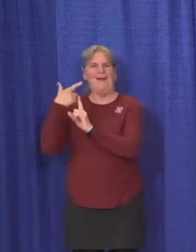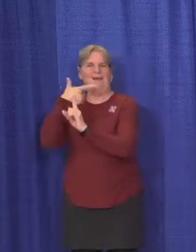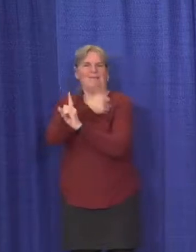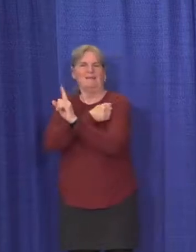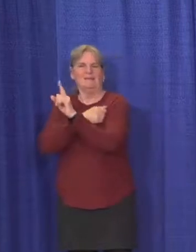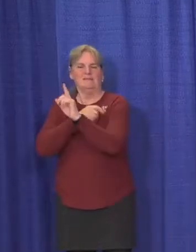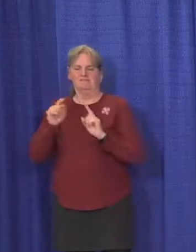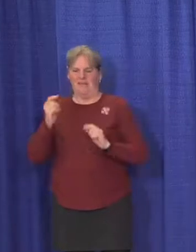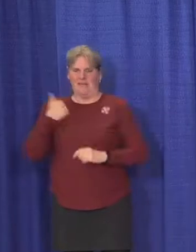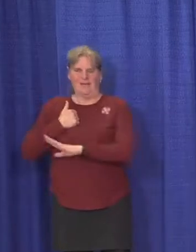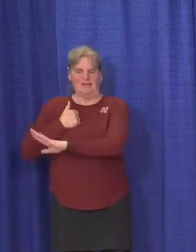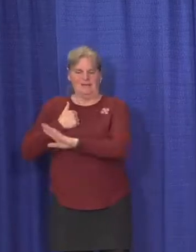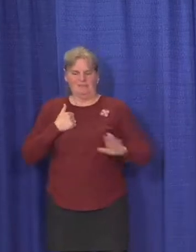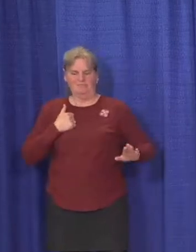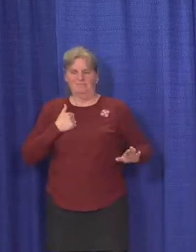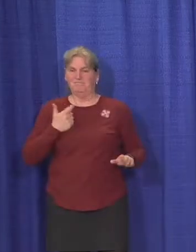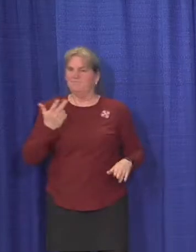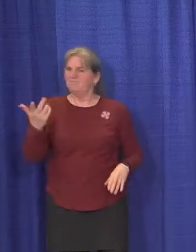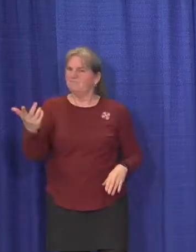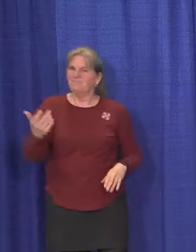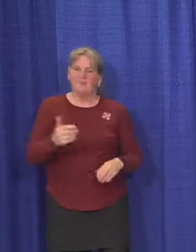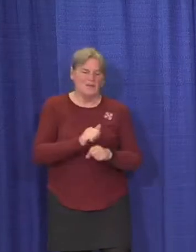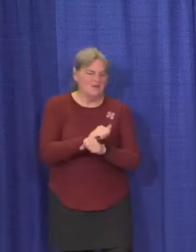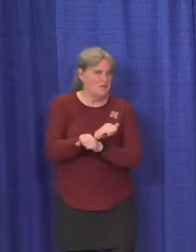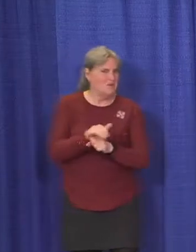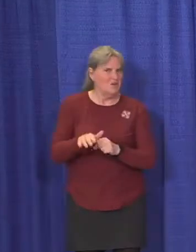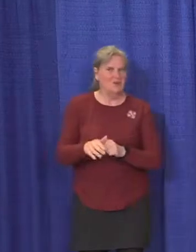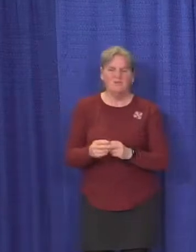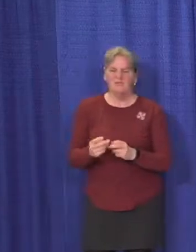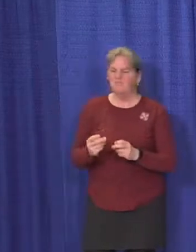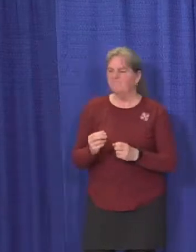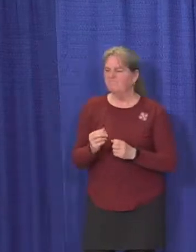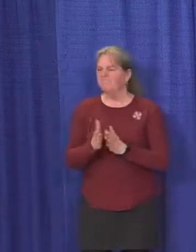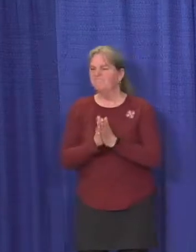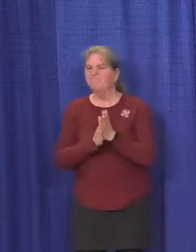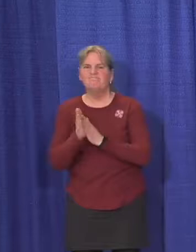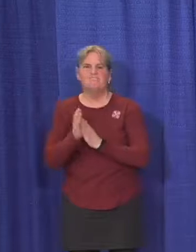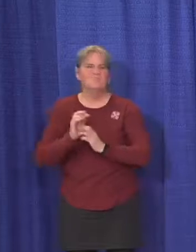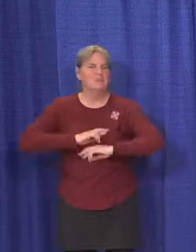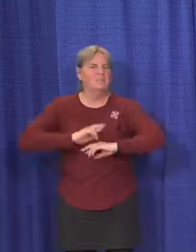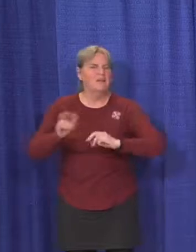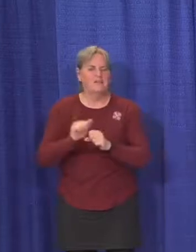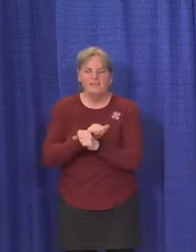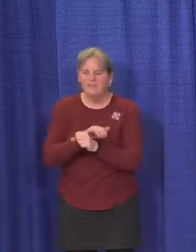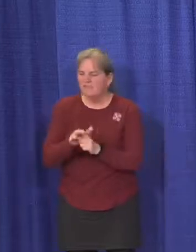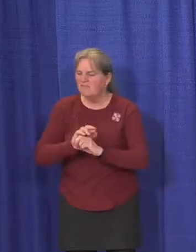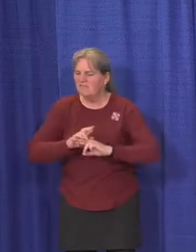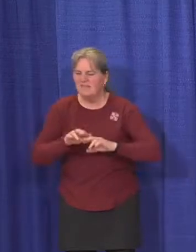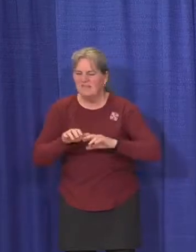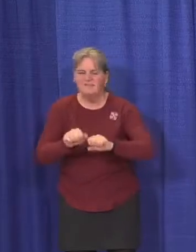uptake. Covid's always there and ready to hit susceptible pockets